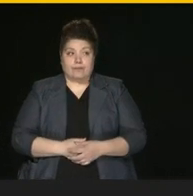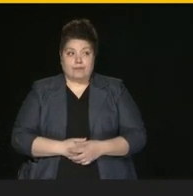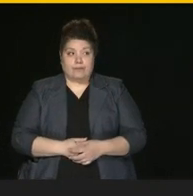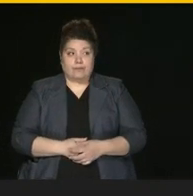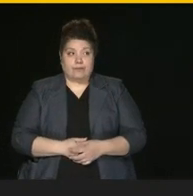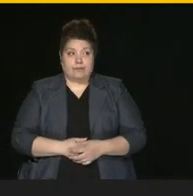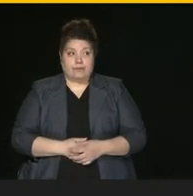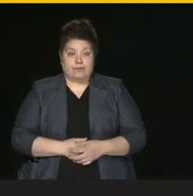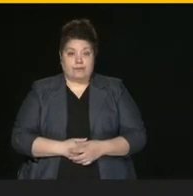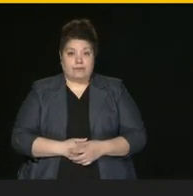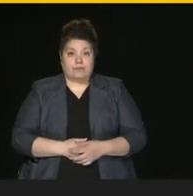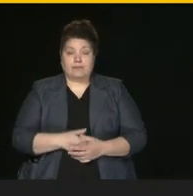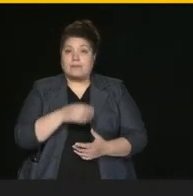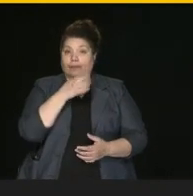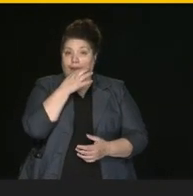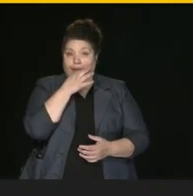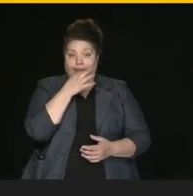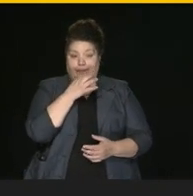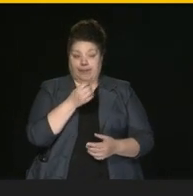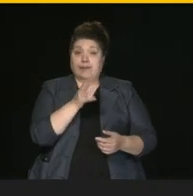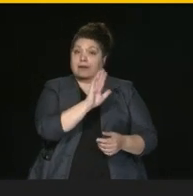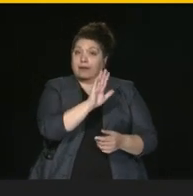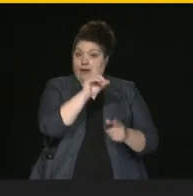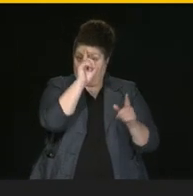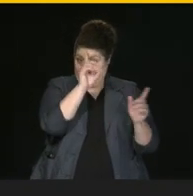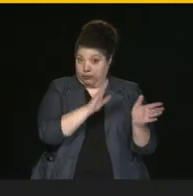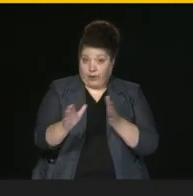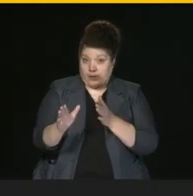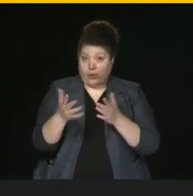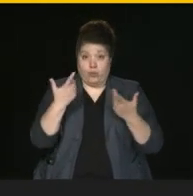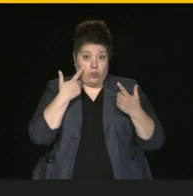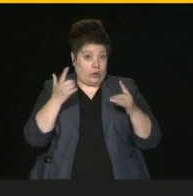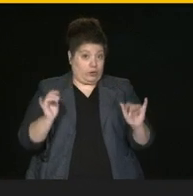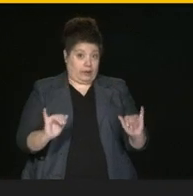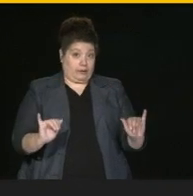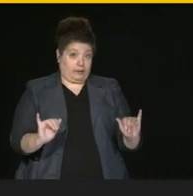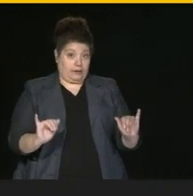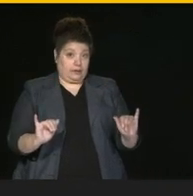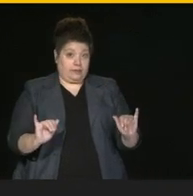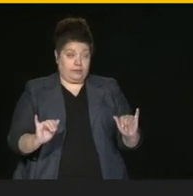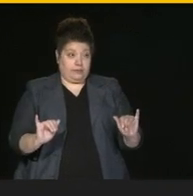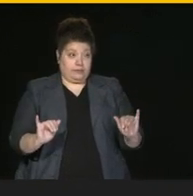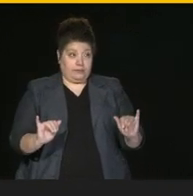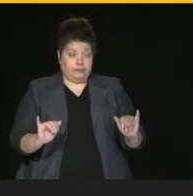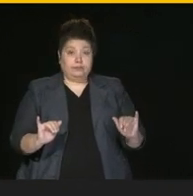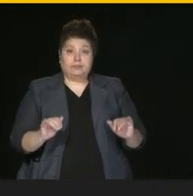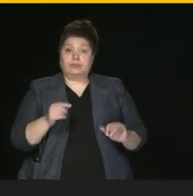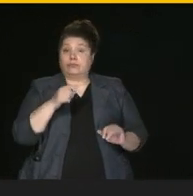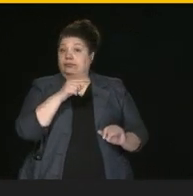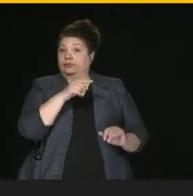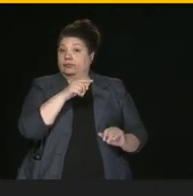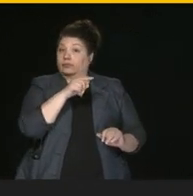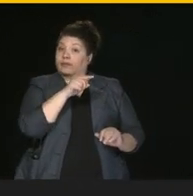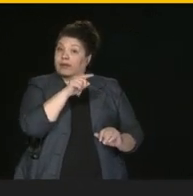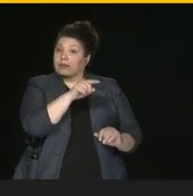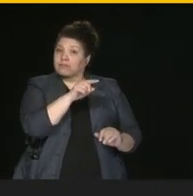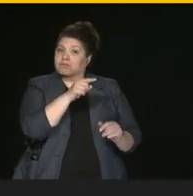Dr. NJOO, SLIDE 17. WHAT DOES OUR STRATEGY LOOK LIKE? SLIDE 18.